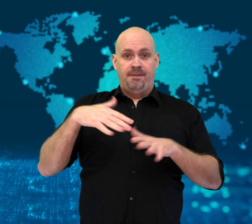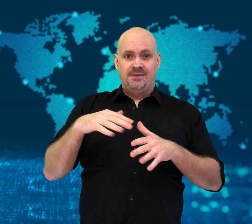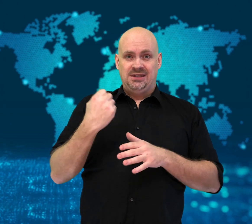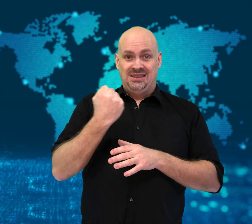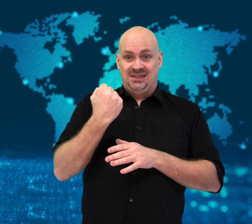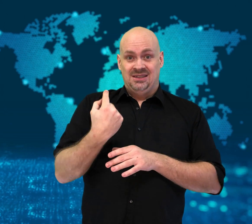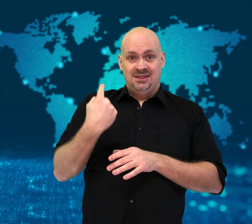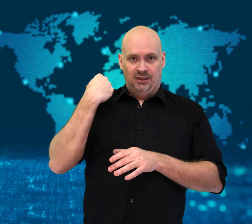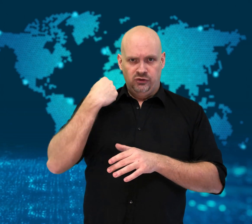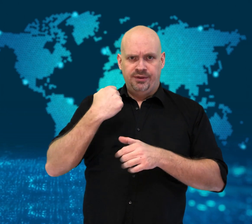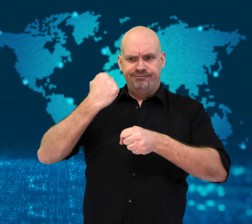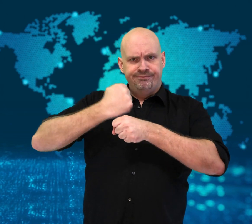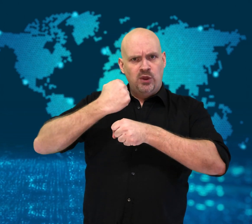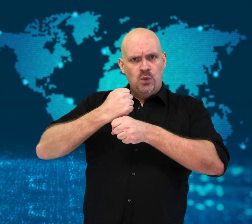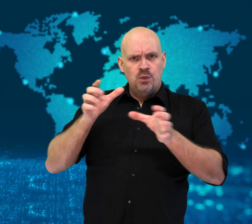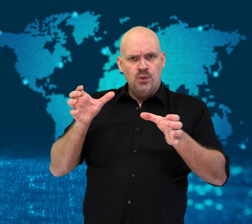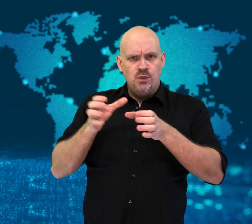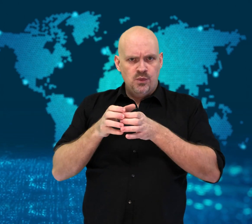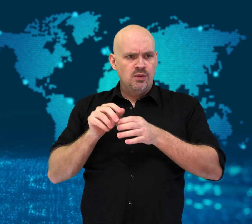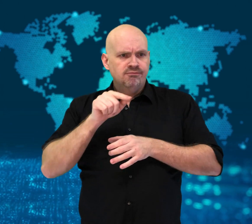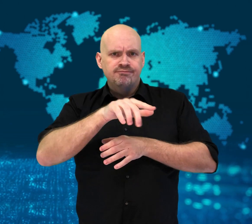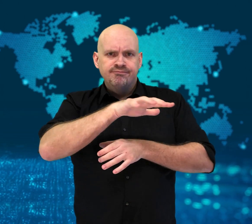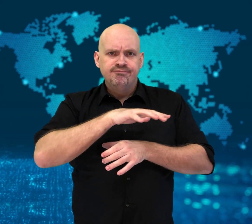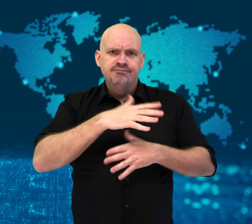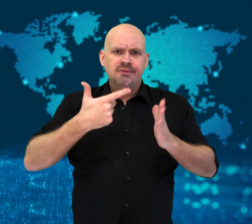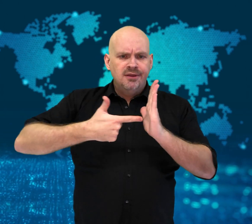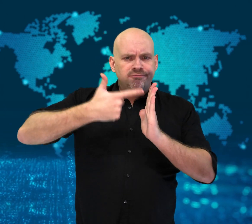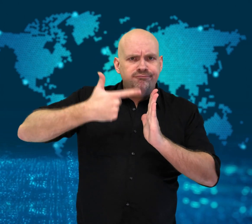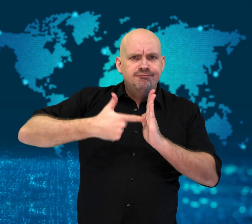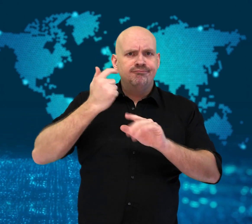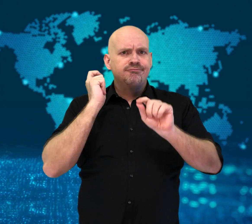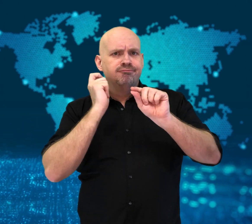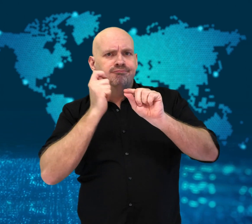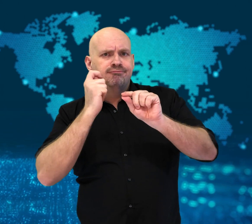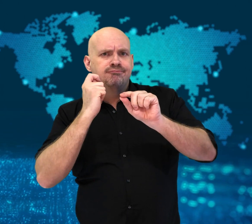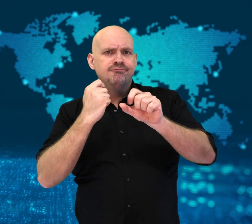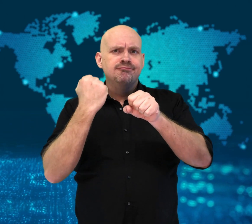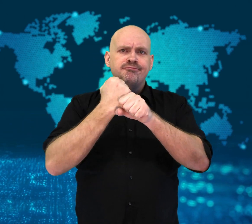The area is prone to cliff collapses.